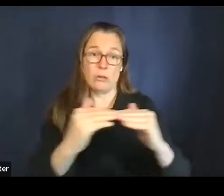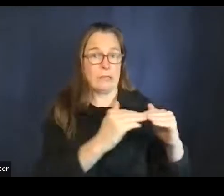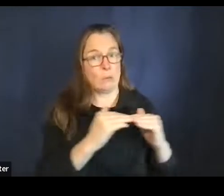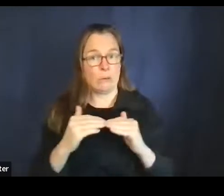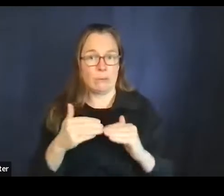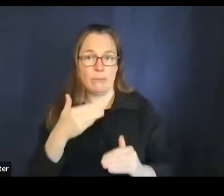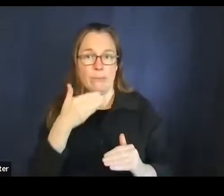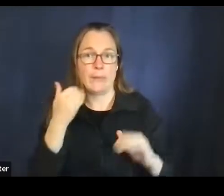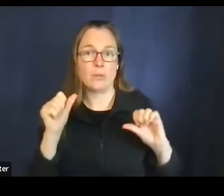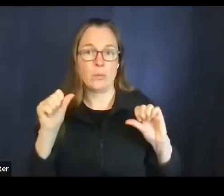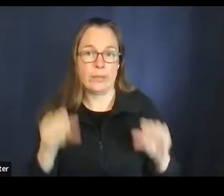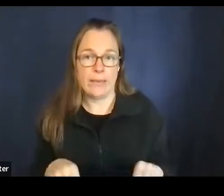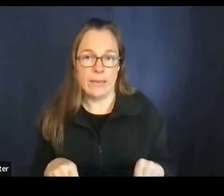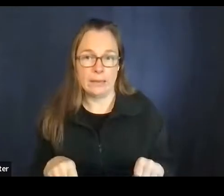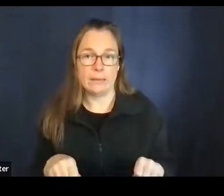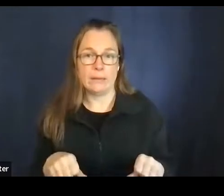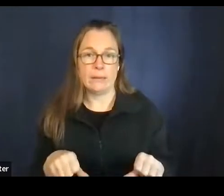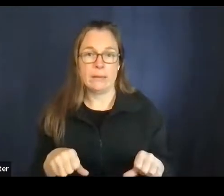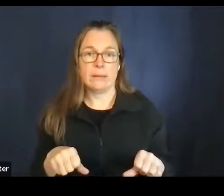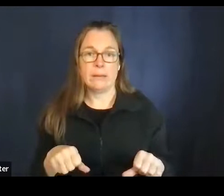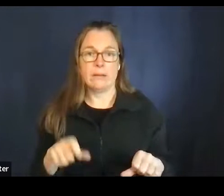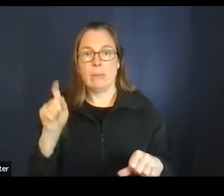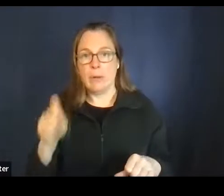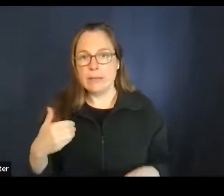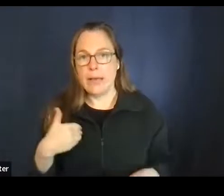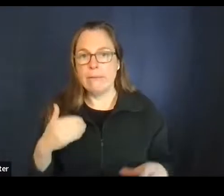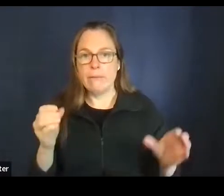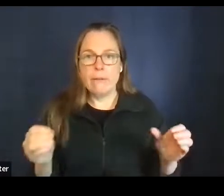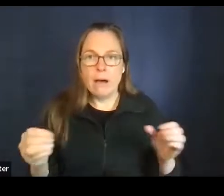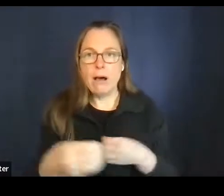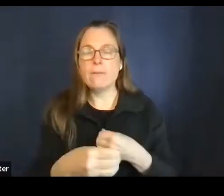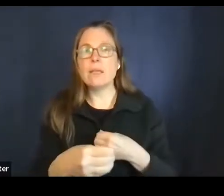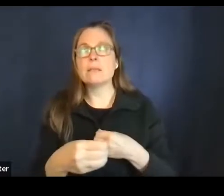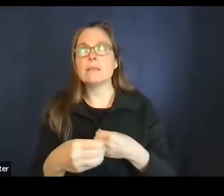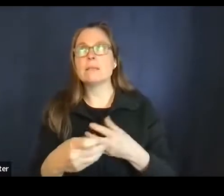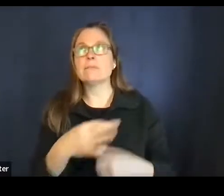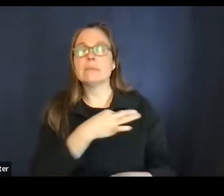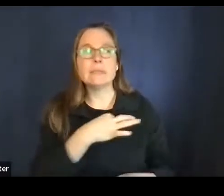So the acquisition of space, the thinking about what roles actually have to be played in a ...